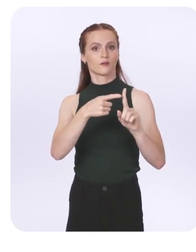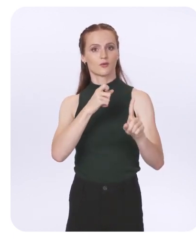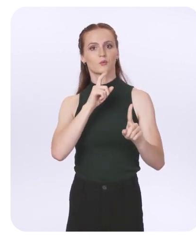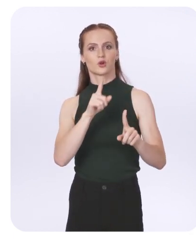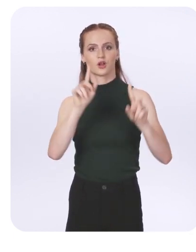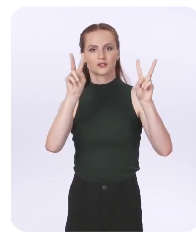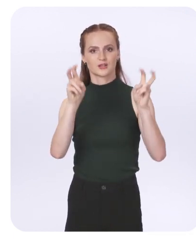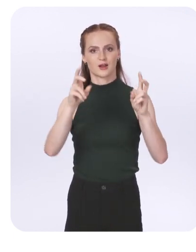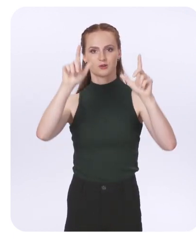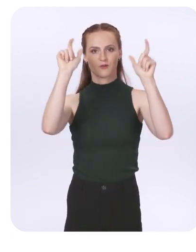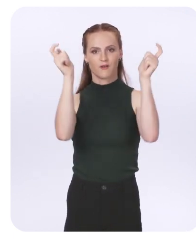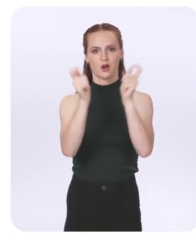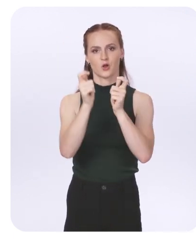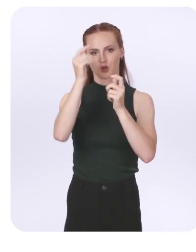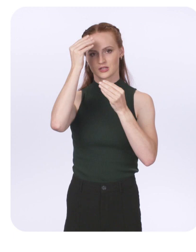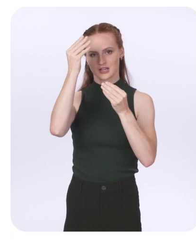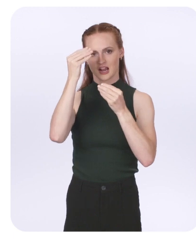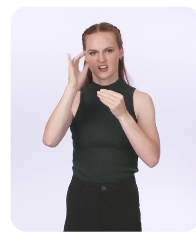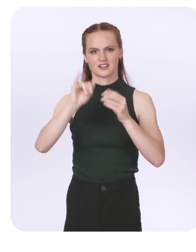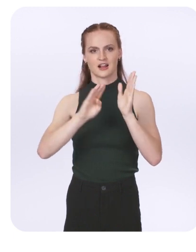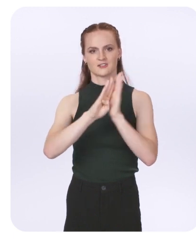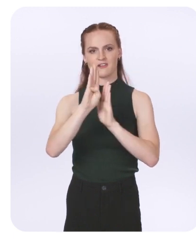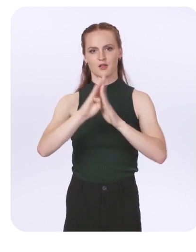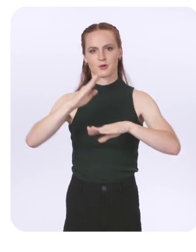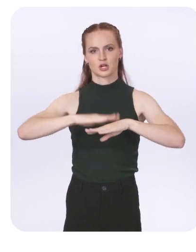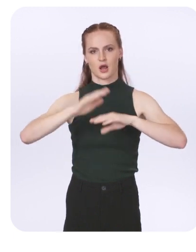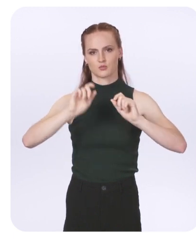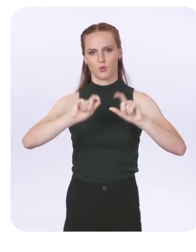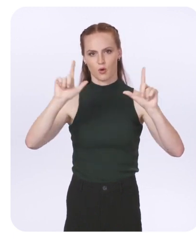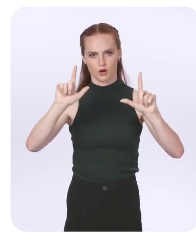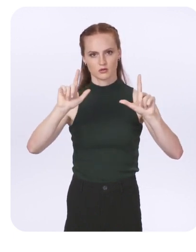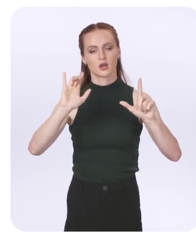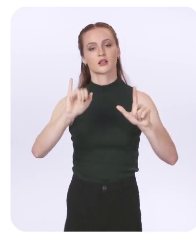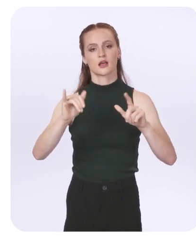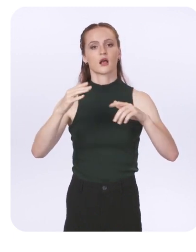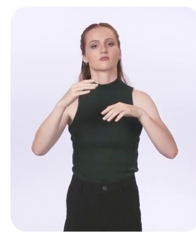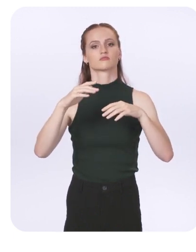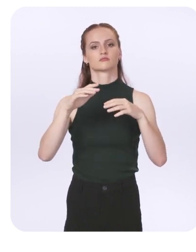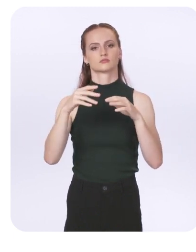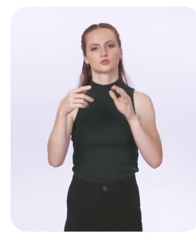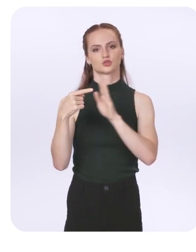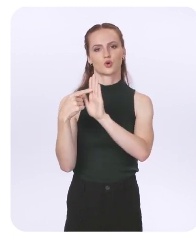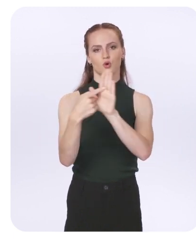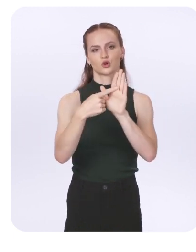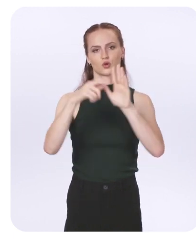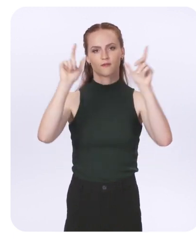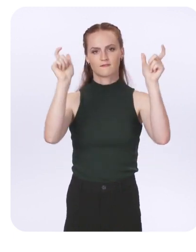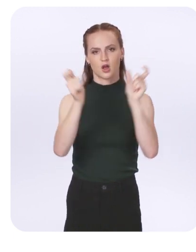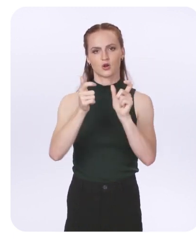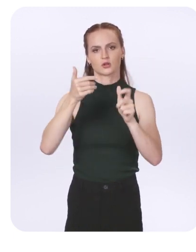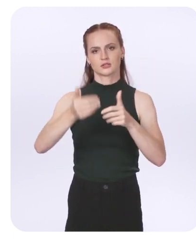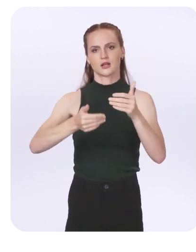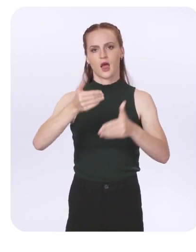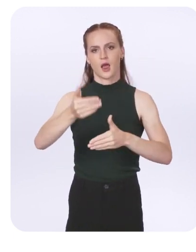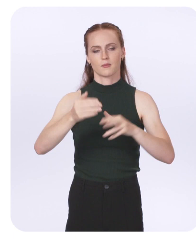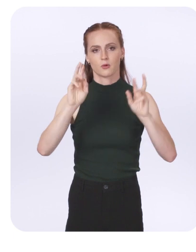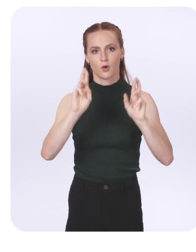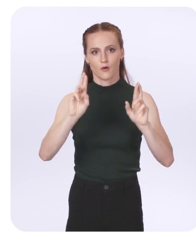and executed, which then translates into sales. And this down here is where the art piece starts to become measurable